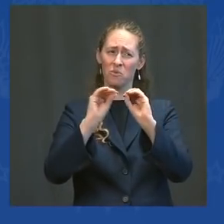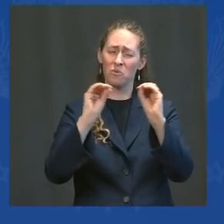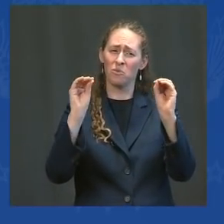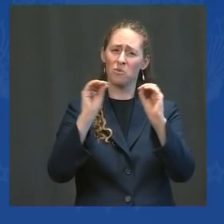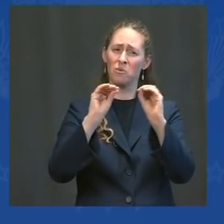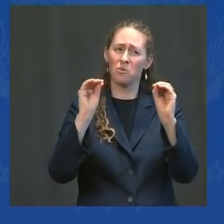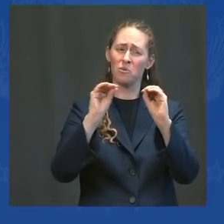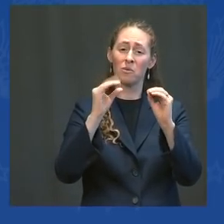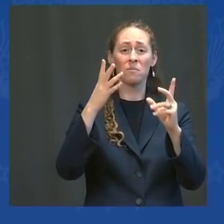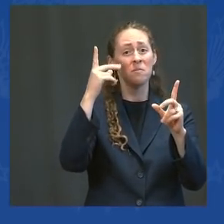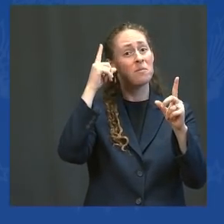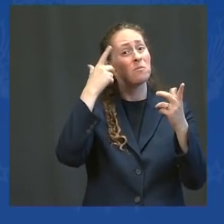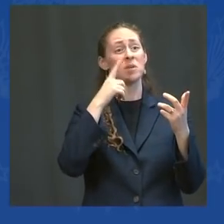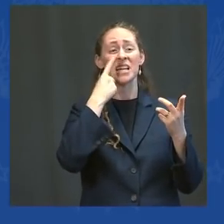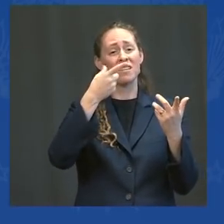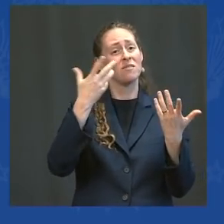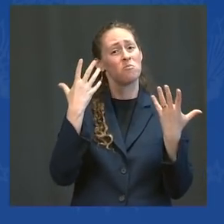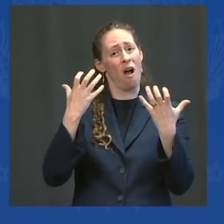As I said, I know this is a bittersweet moment.